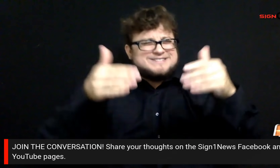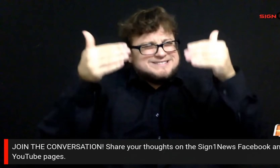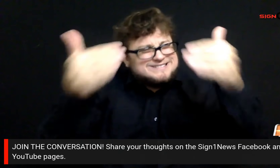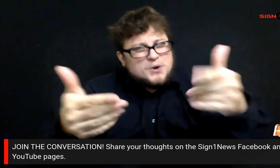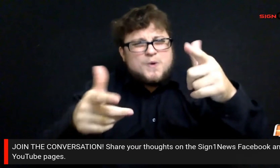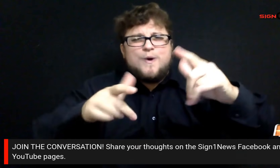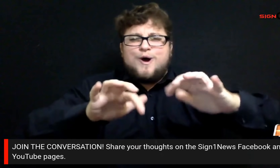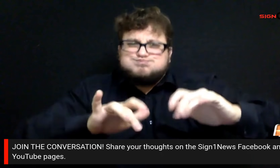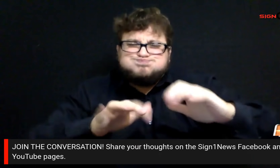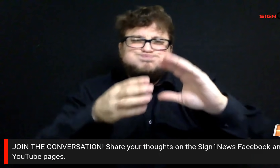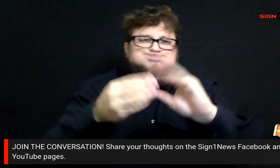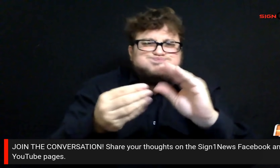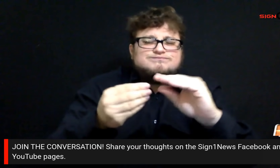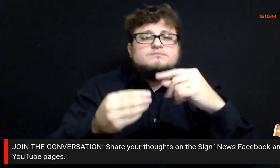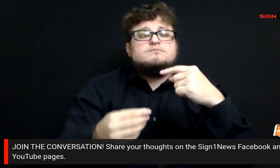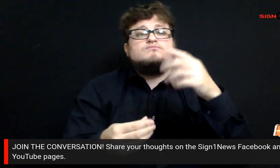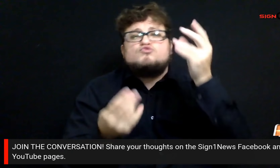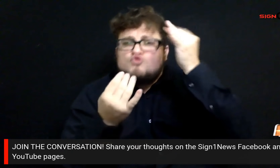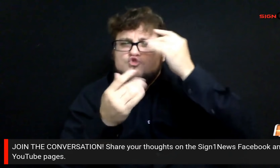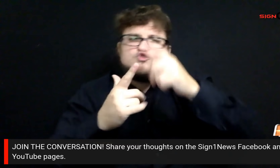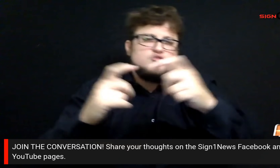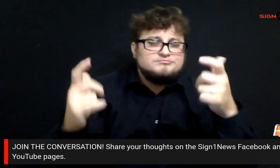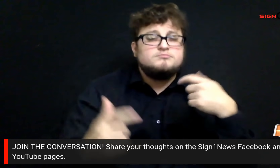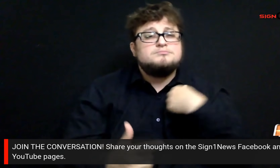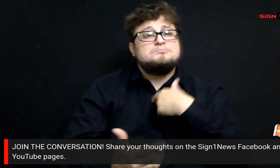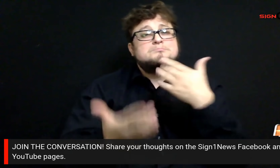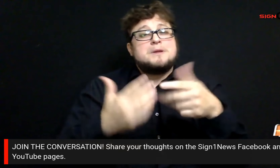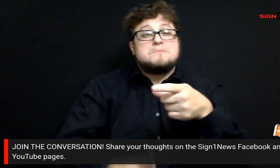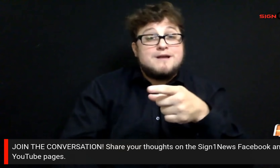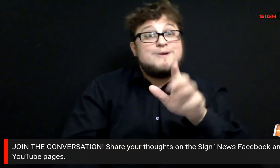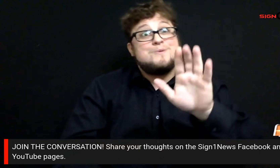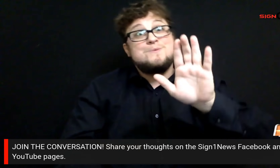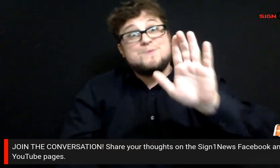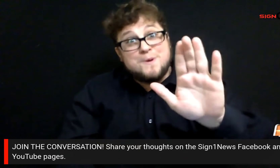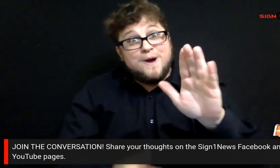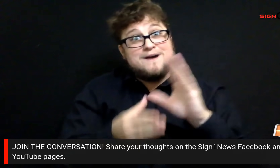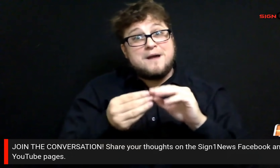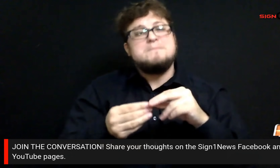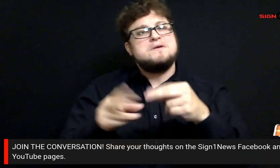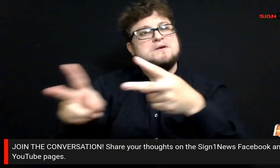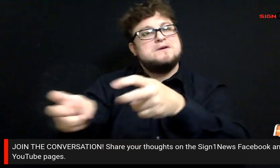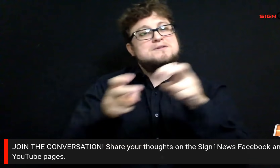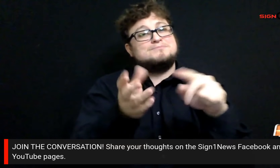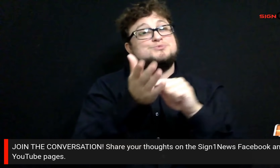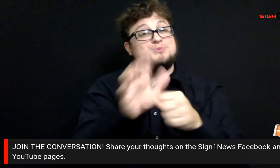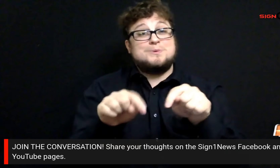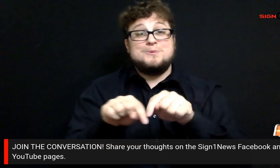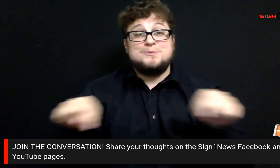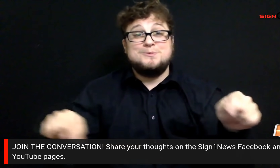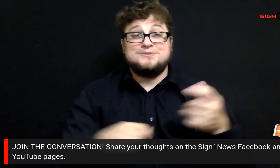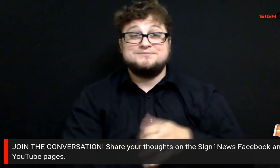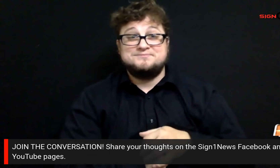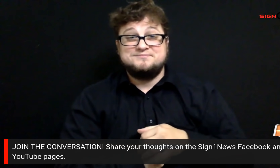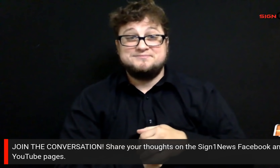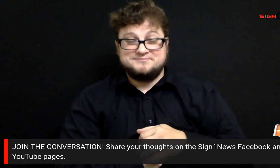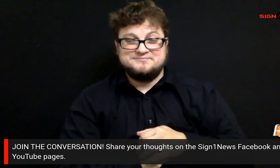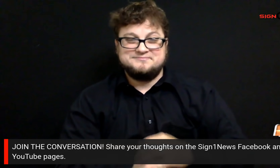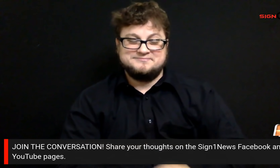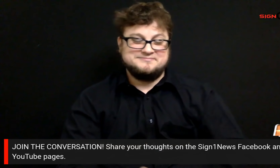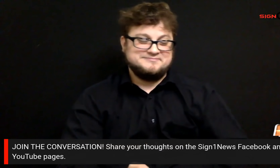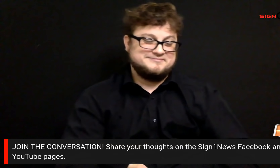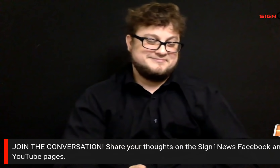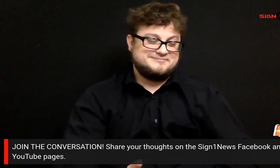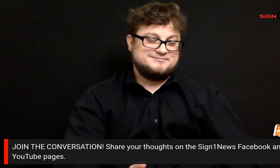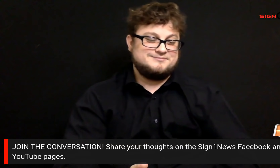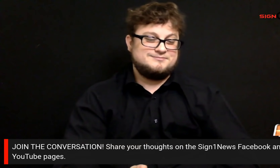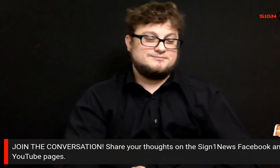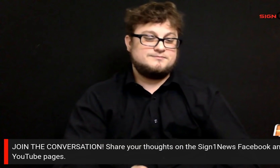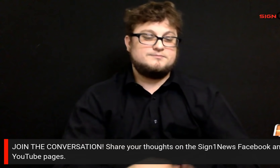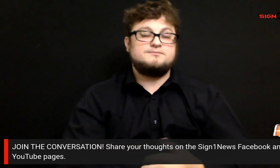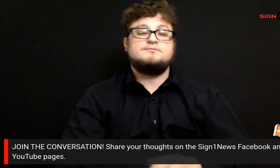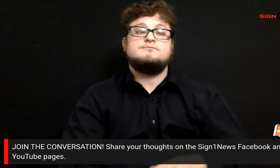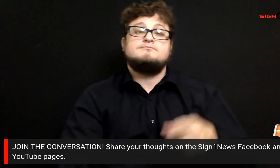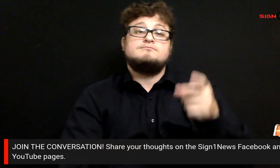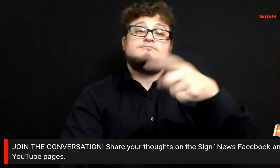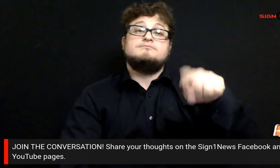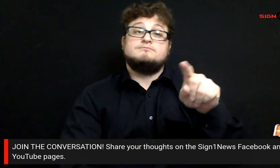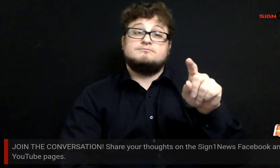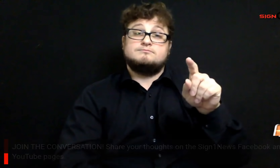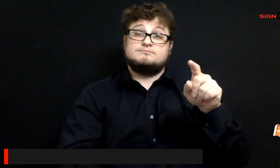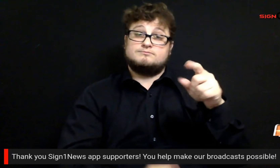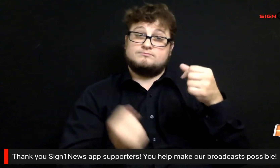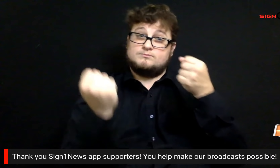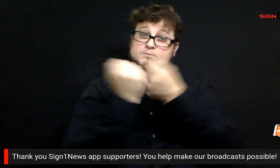at any time during any of the live shows we might even share your comment a big thank